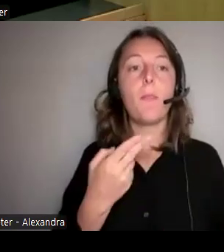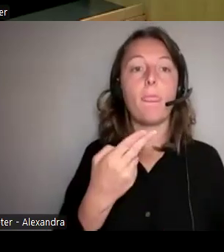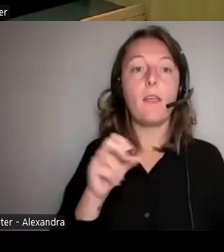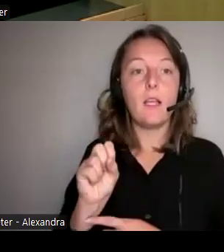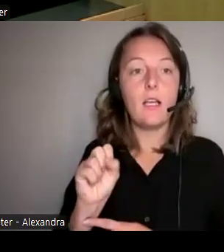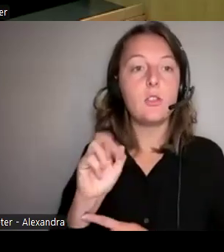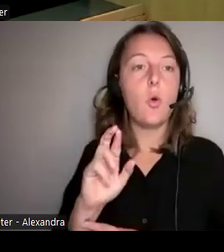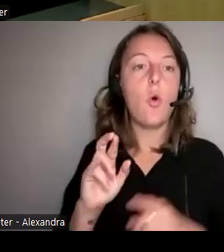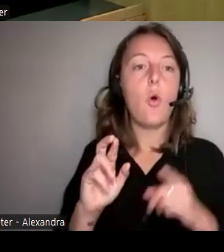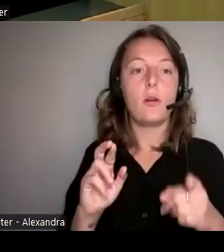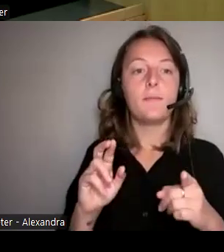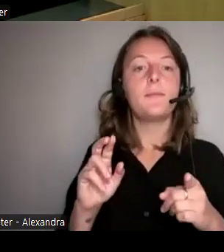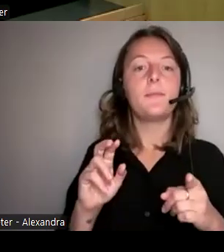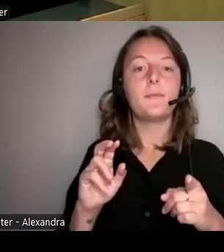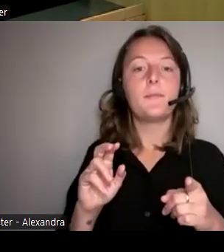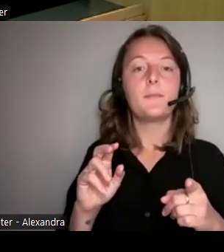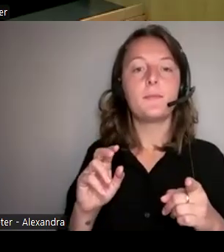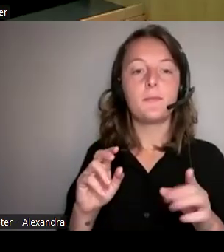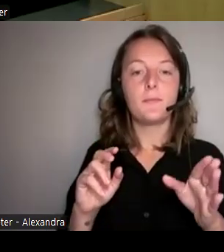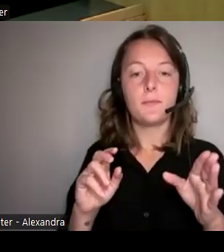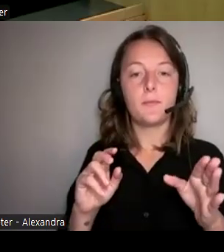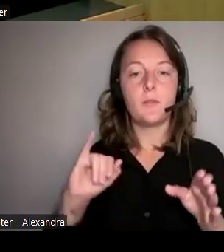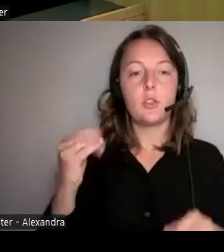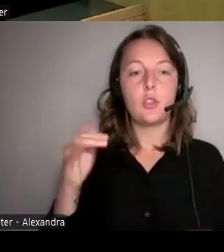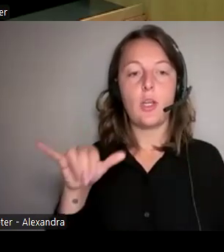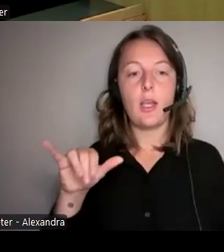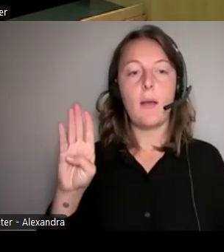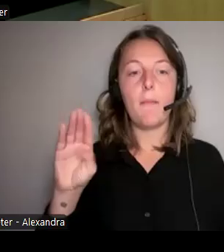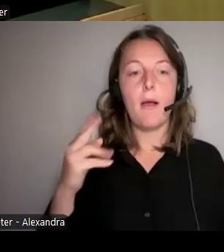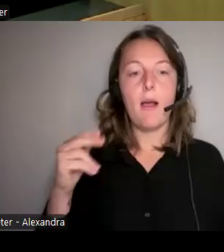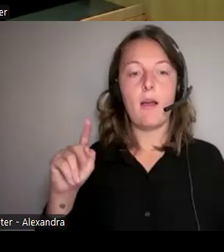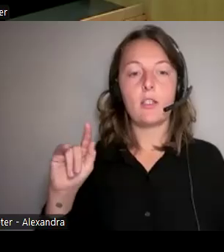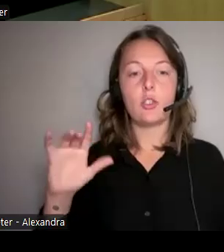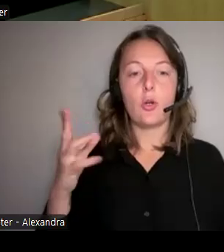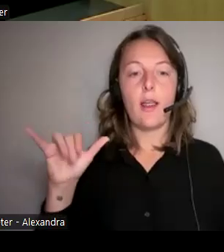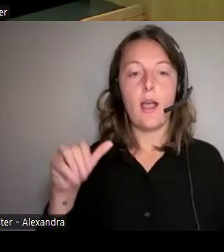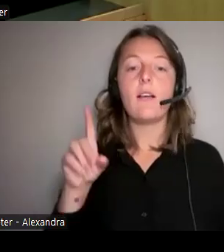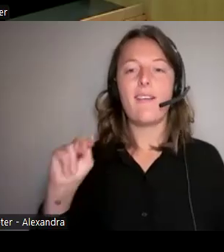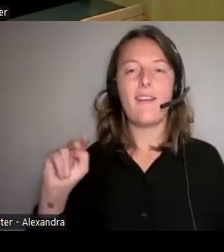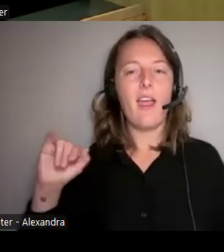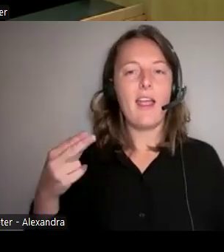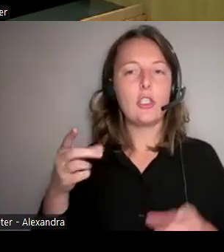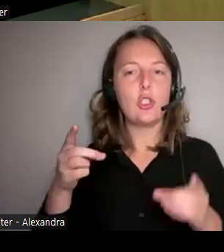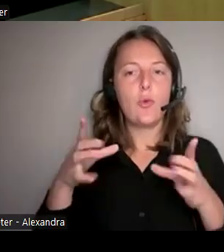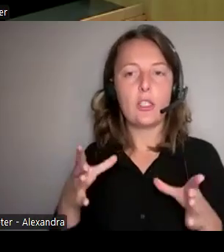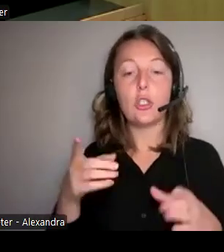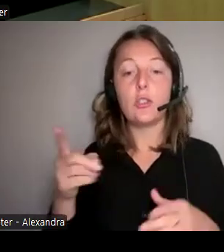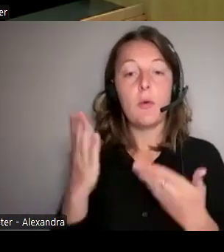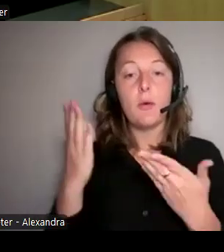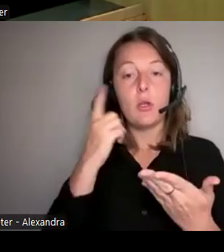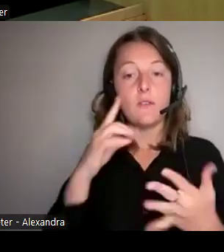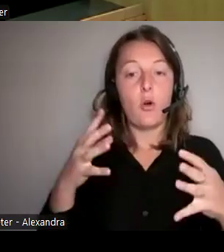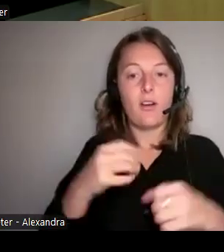J Bacharia who is the NIH division uh NIH director proposes to consolidate 21 institute centers and